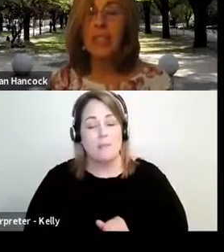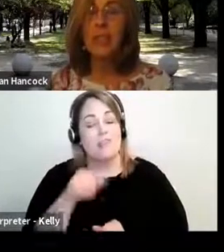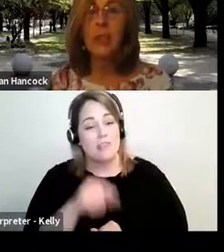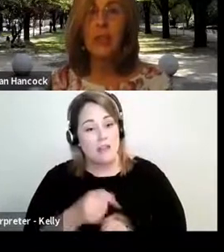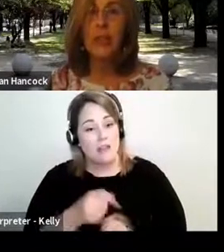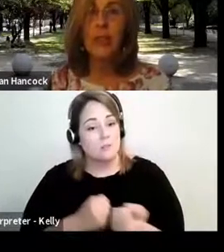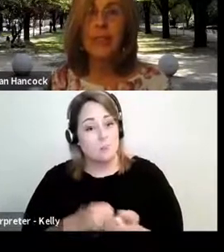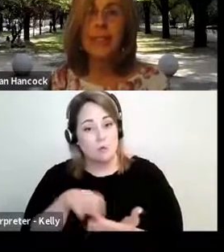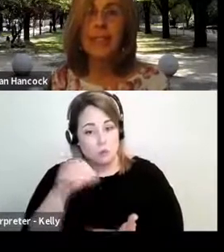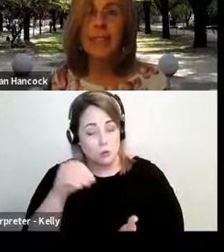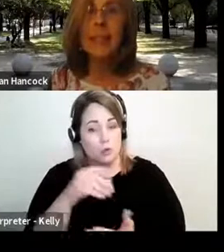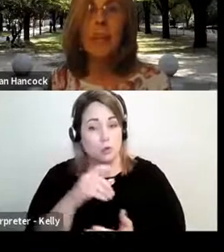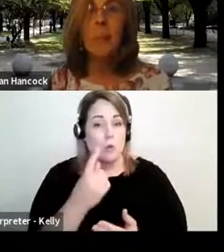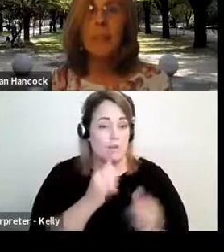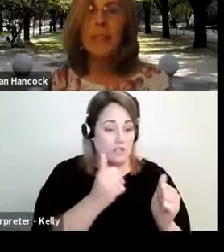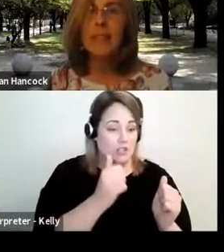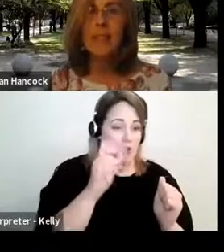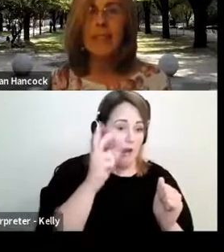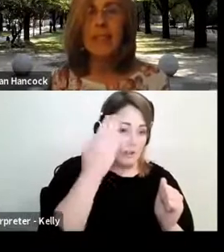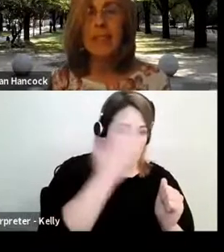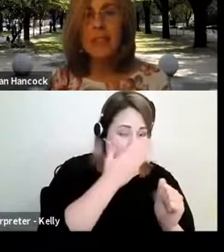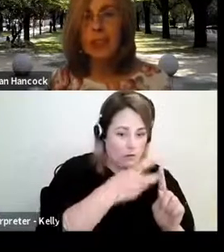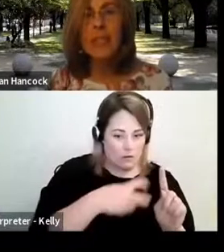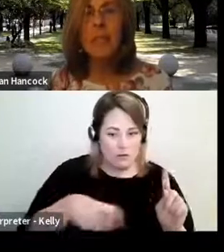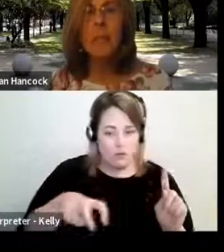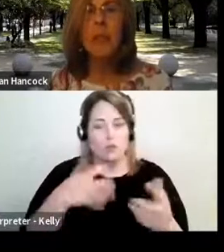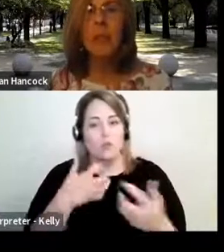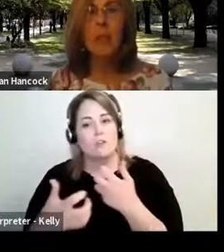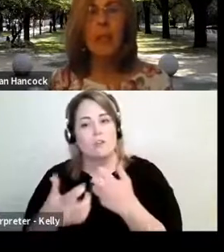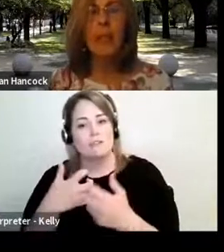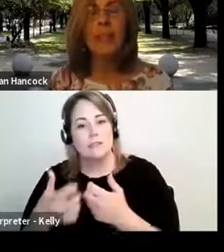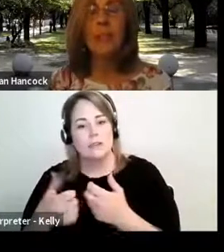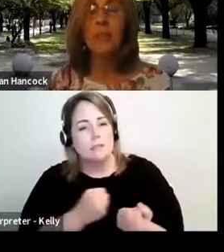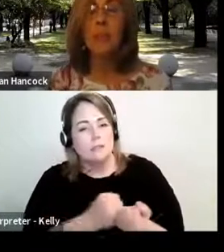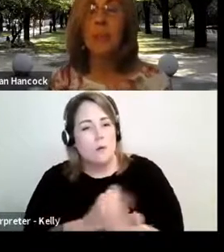to university studies by identifying some of the difficulties they may experience and providing a